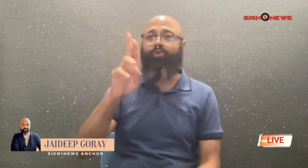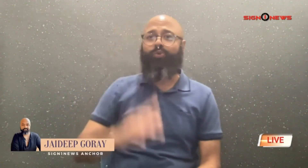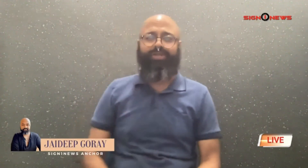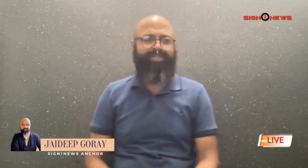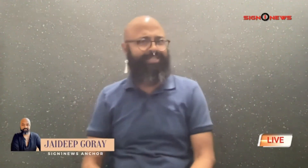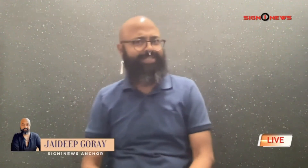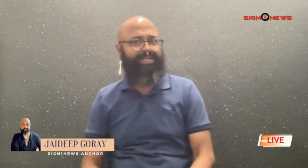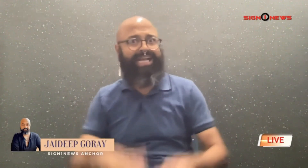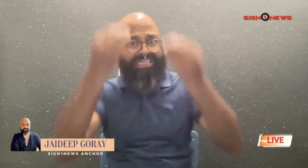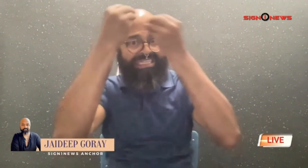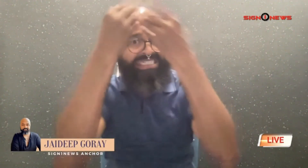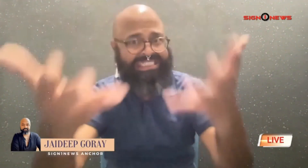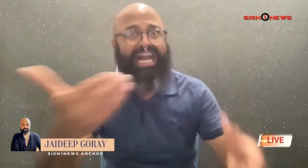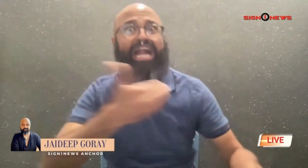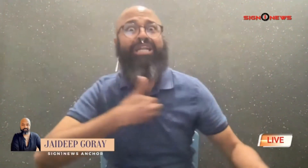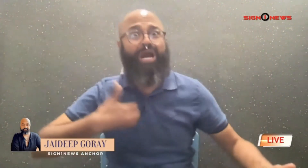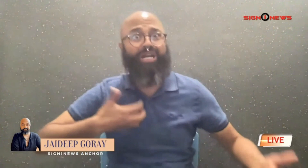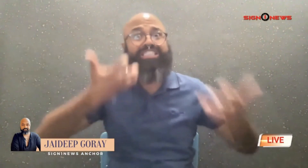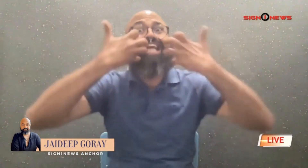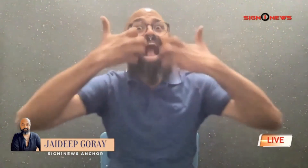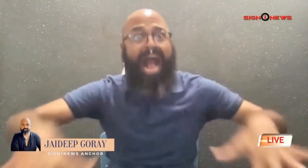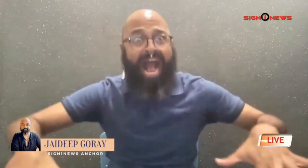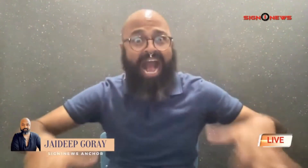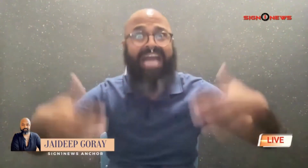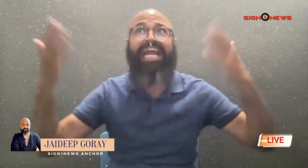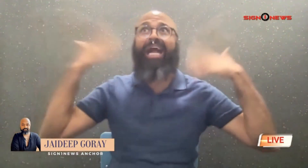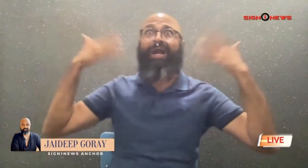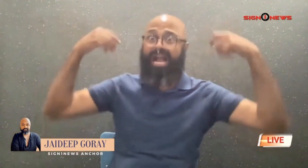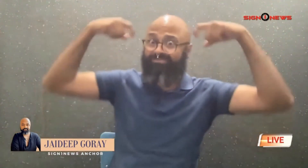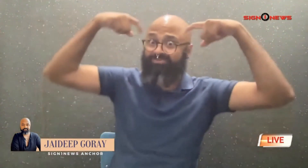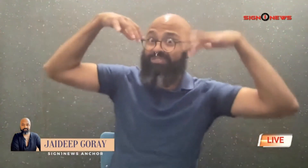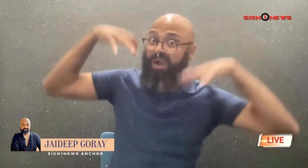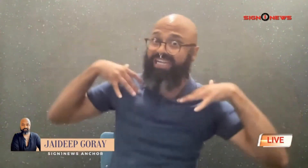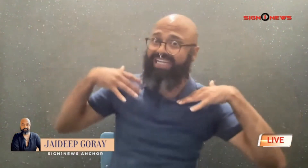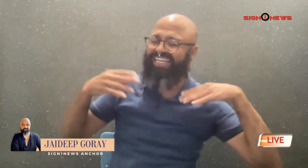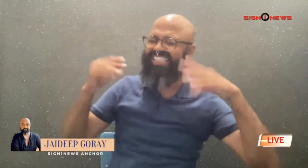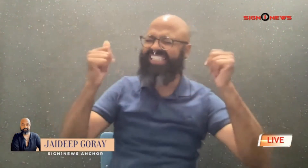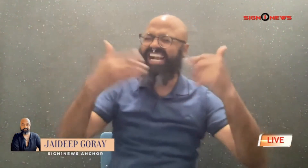Gotta let you know it is so hot here in Montreal. I am sweating. Have a nice day.